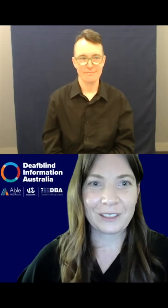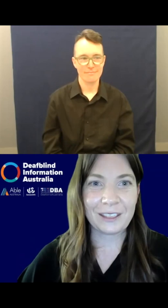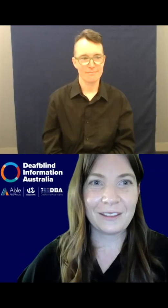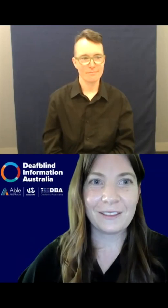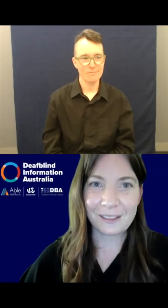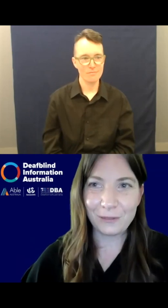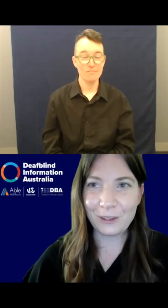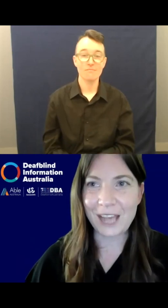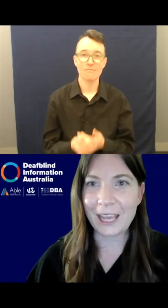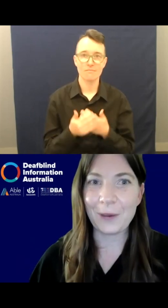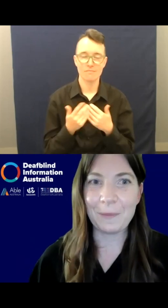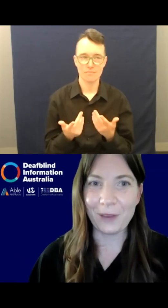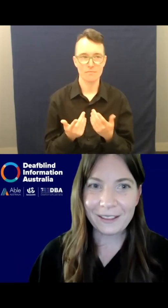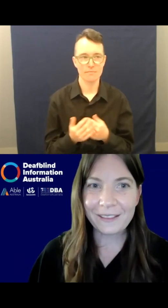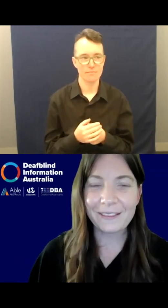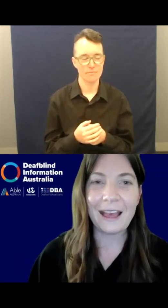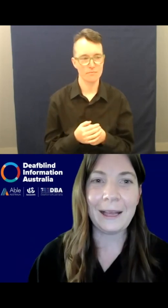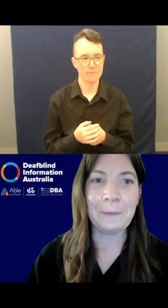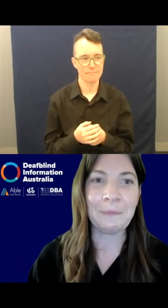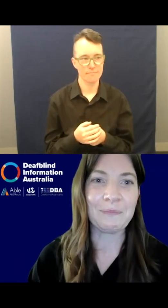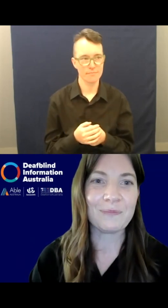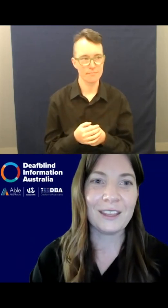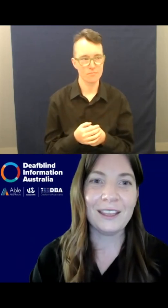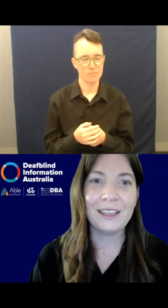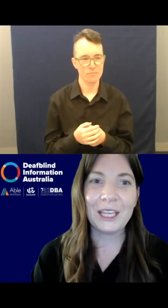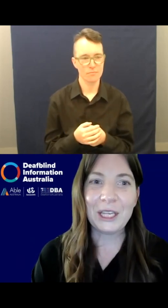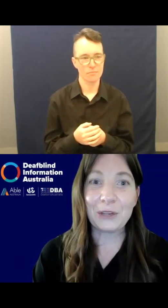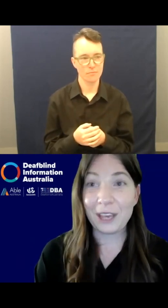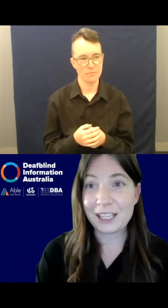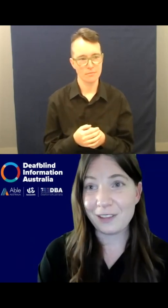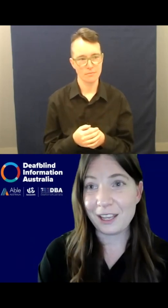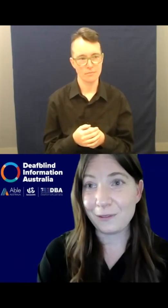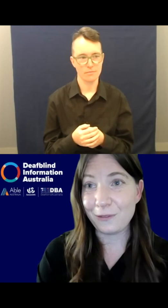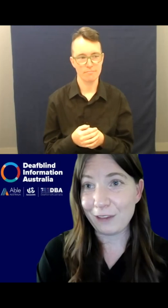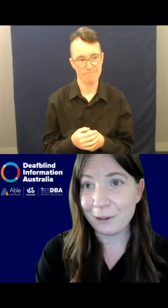So just a few take away points. Creativity is for everyone.